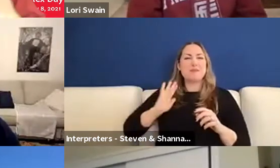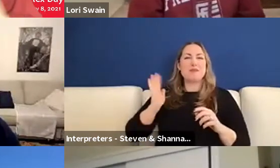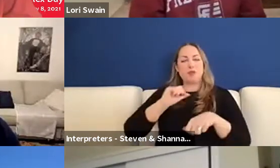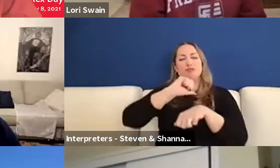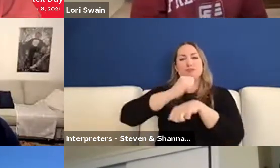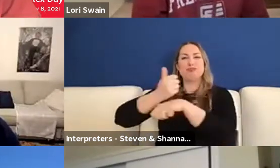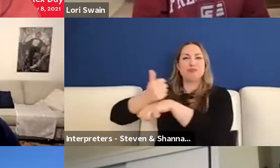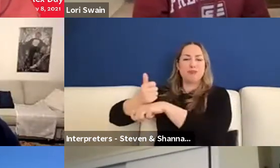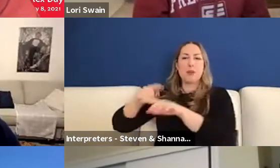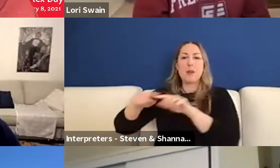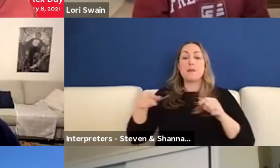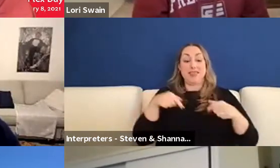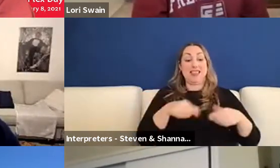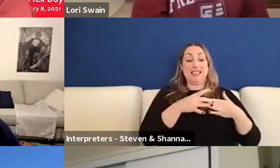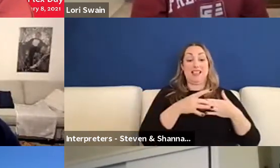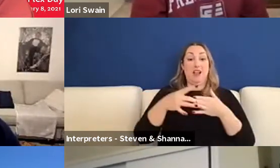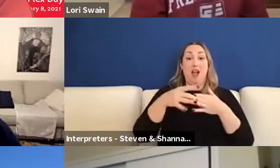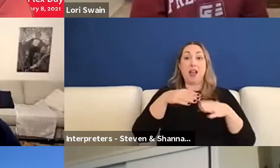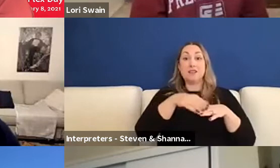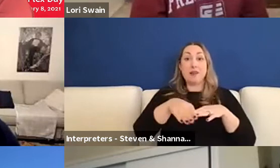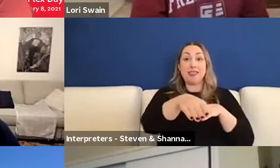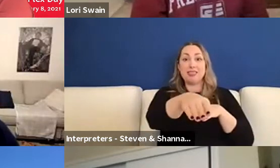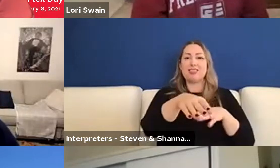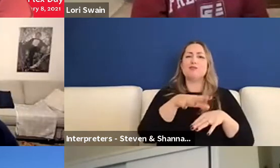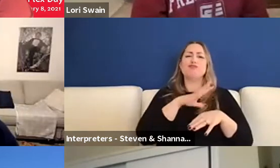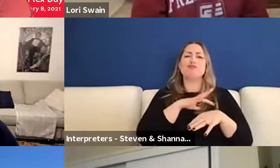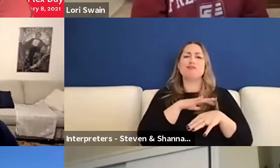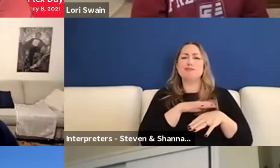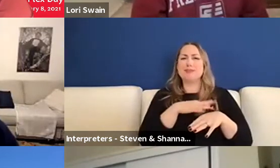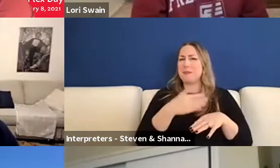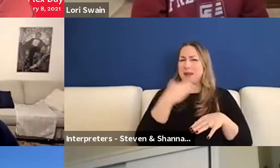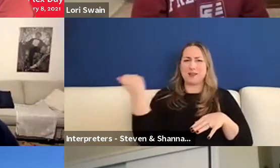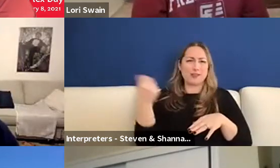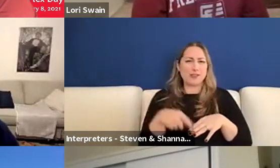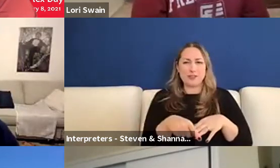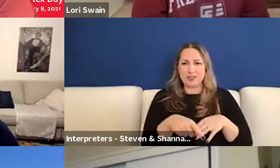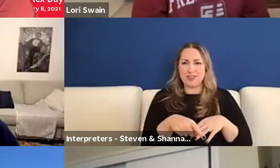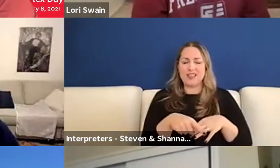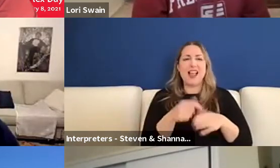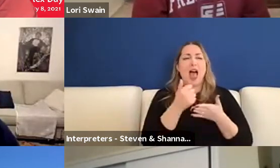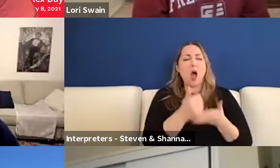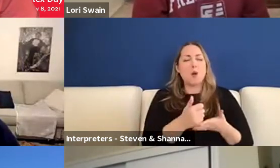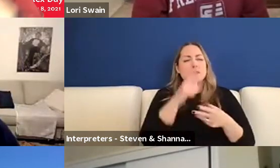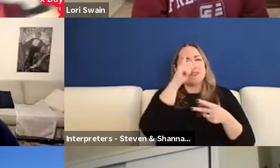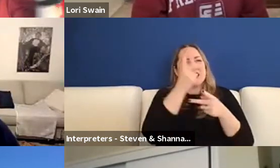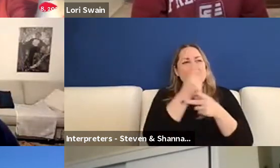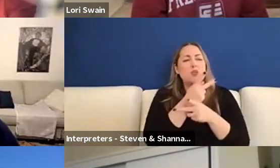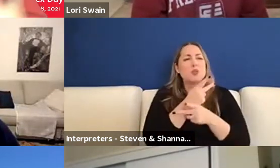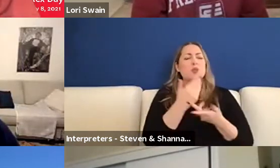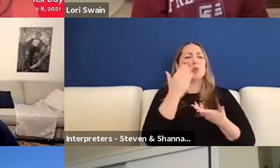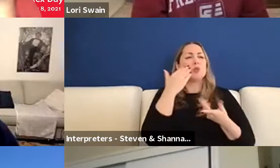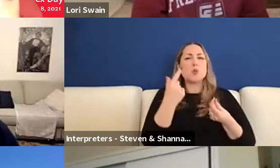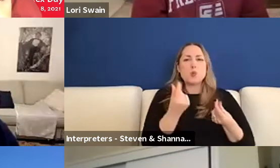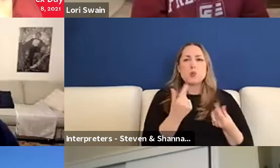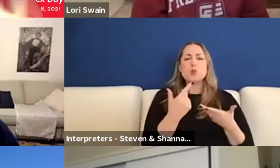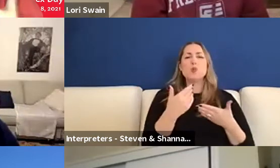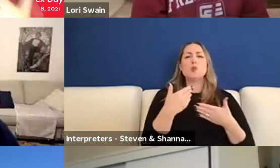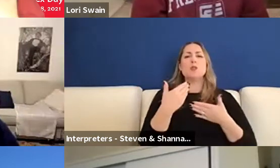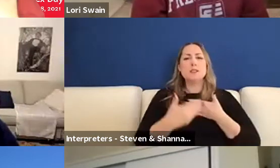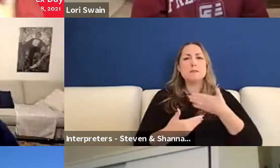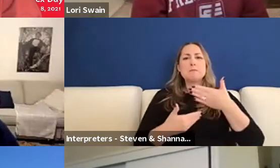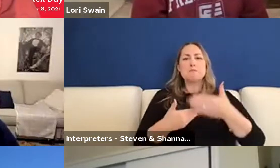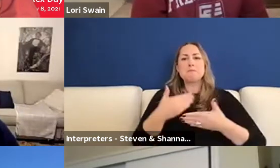neat about Guided Pathways is, you know, it really guided pathways is immediately starting is that this is not additional work.